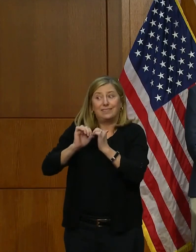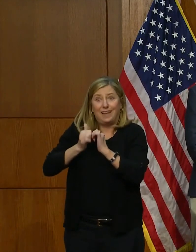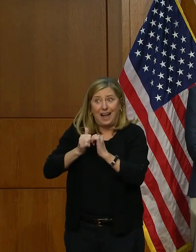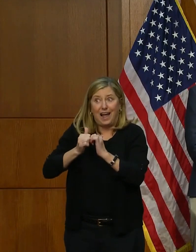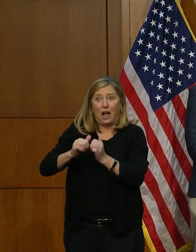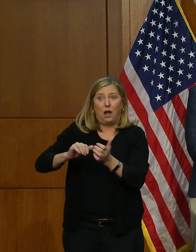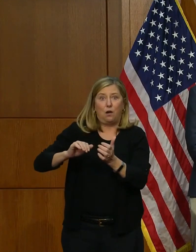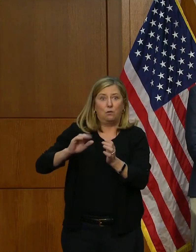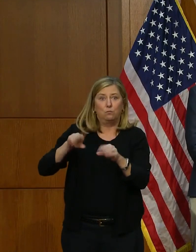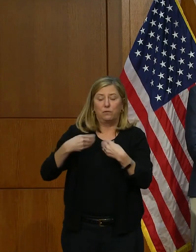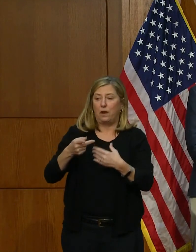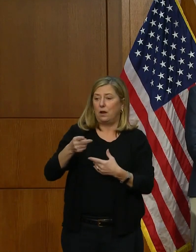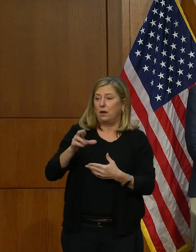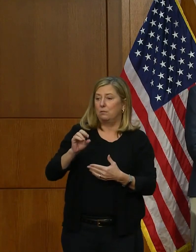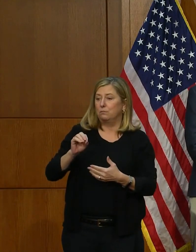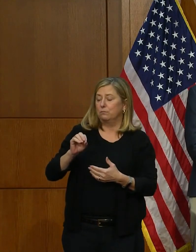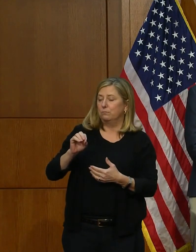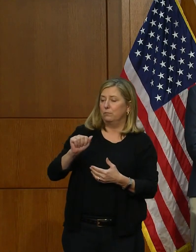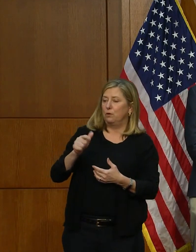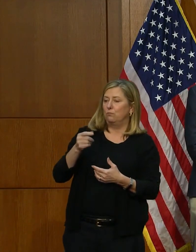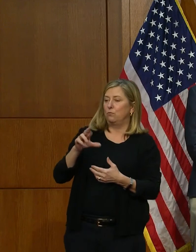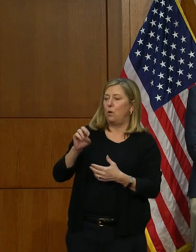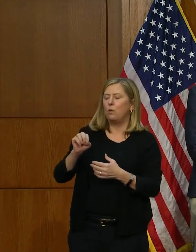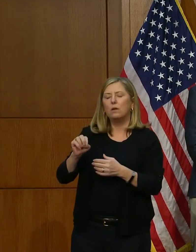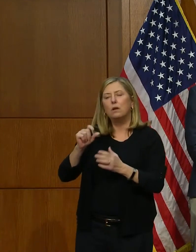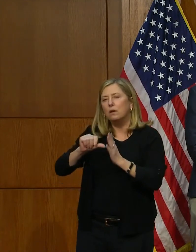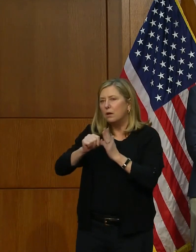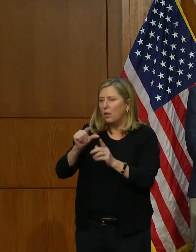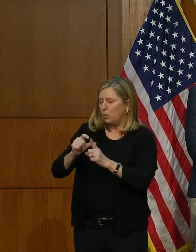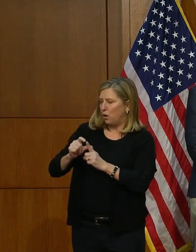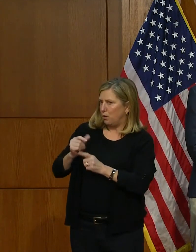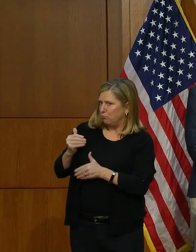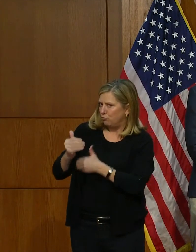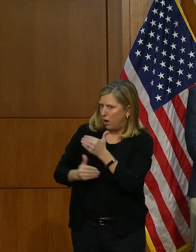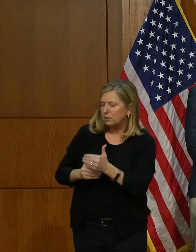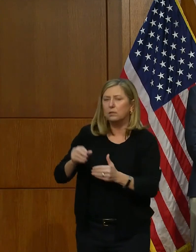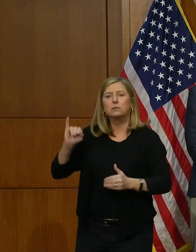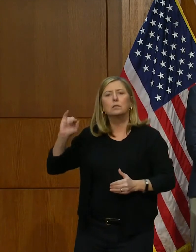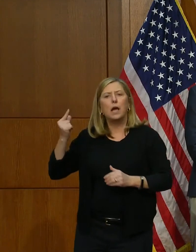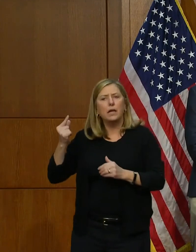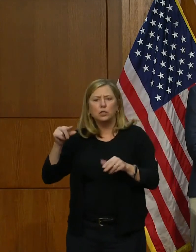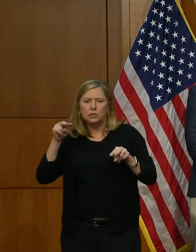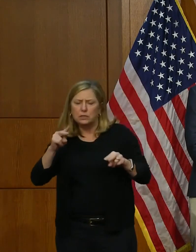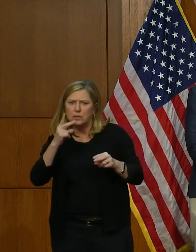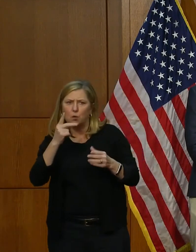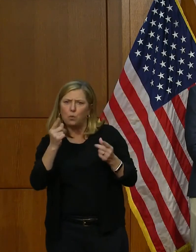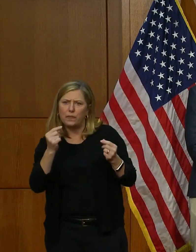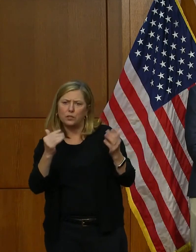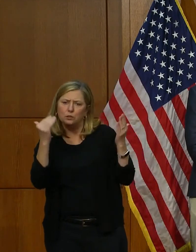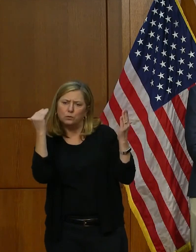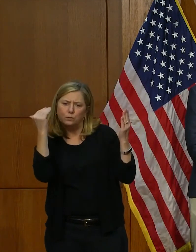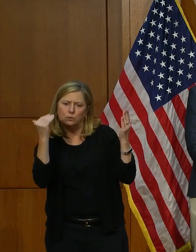FINDINGS ABOUT THE PROCESS. TO PAROLE. MR MARTIN AND I